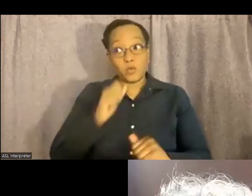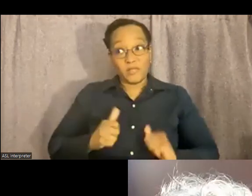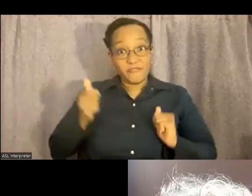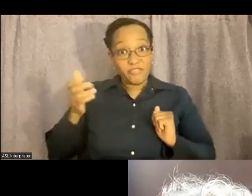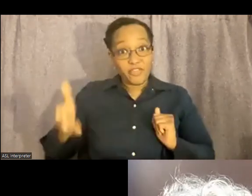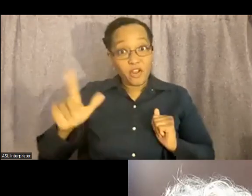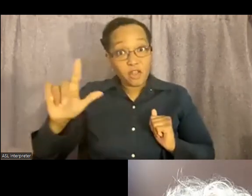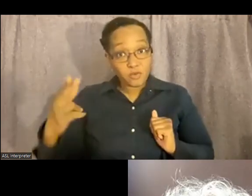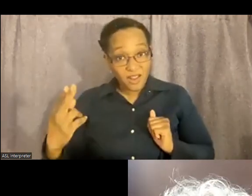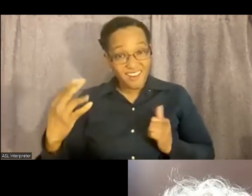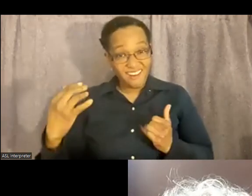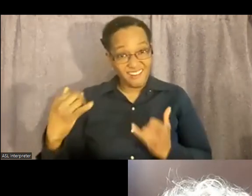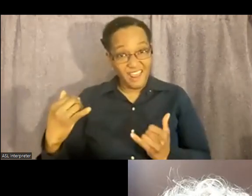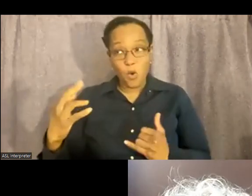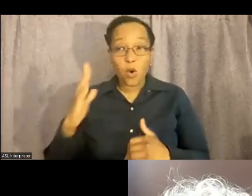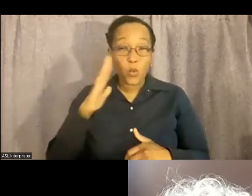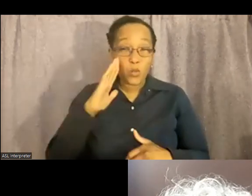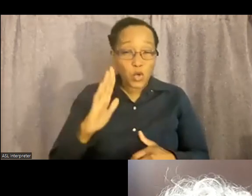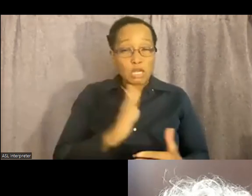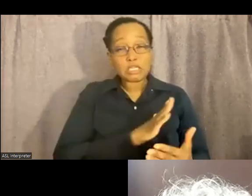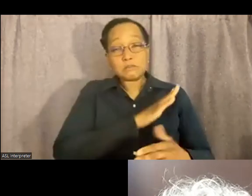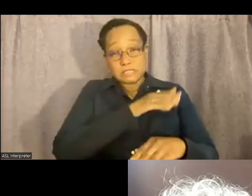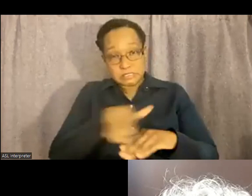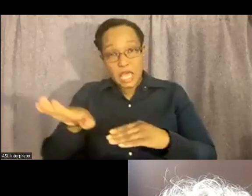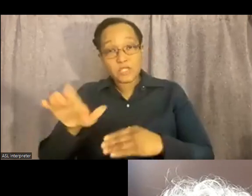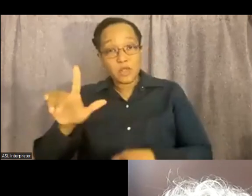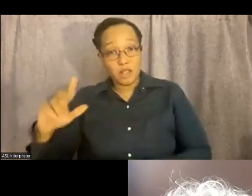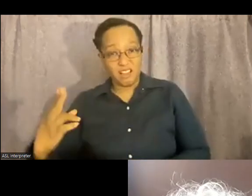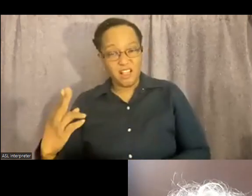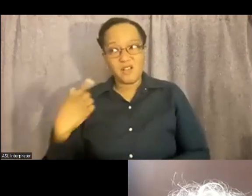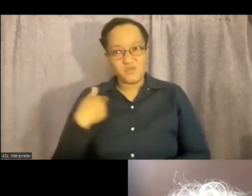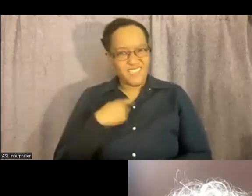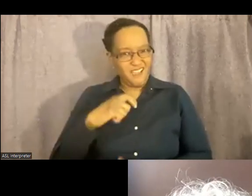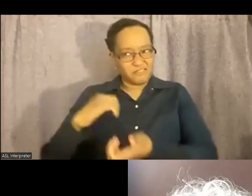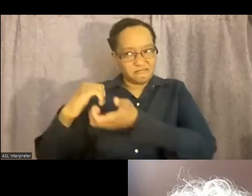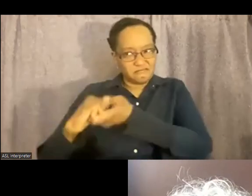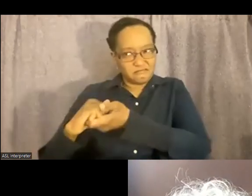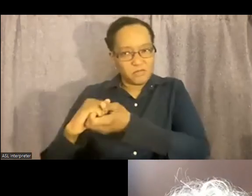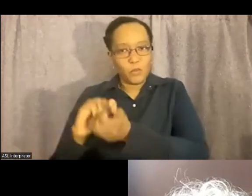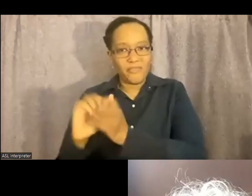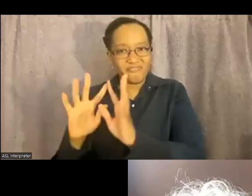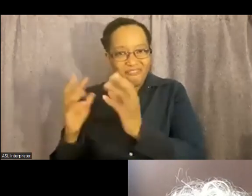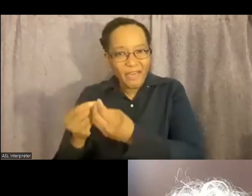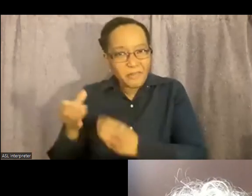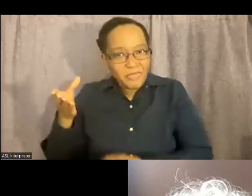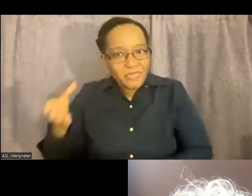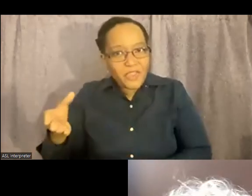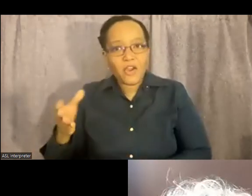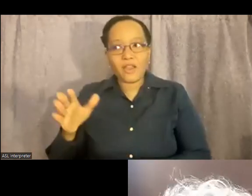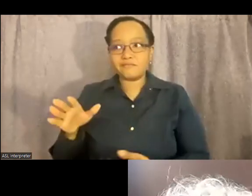Laguna , we need to work with the families and the relationships that the folks have